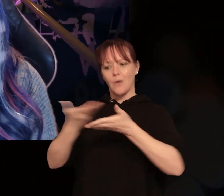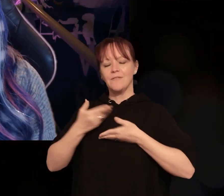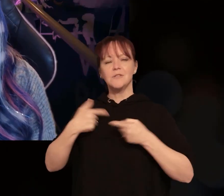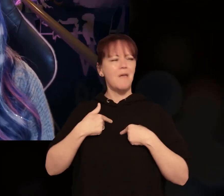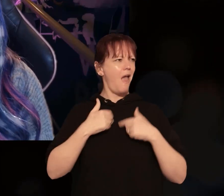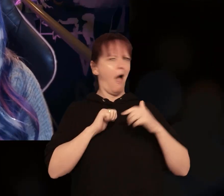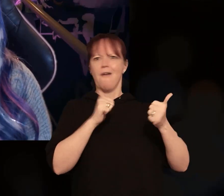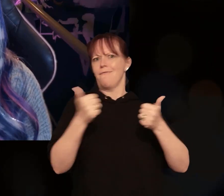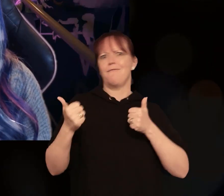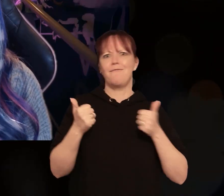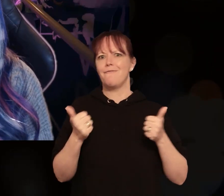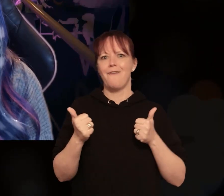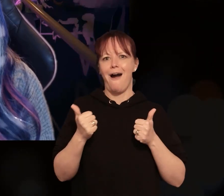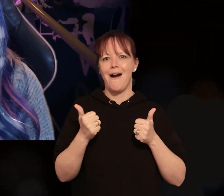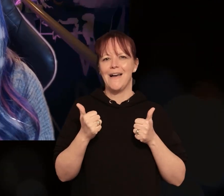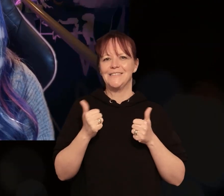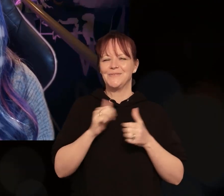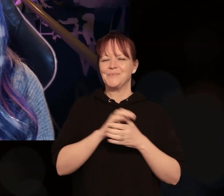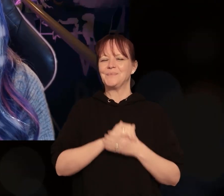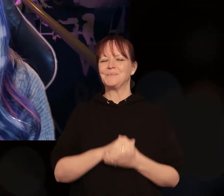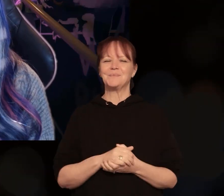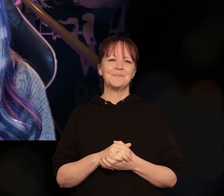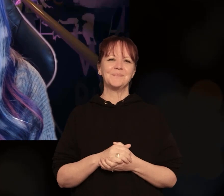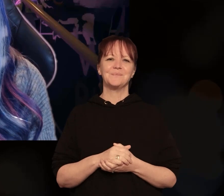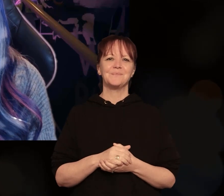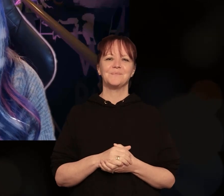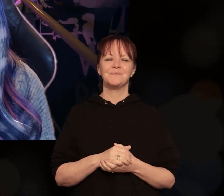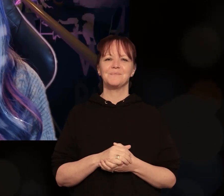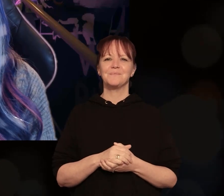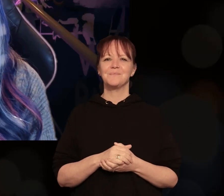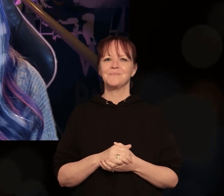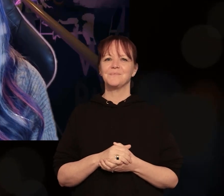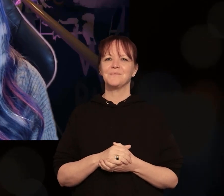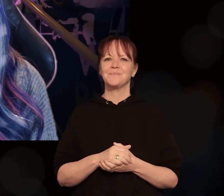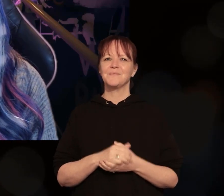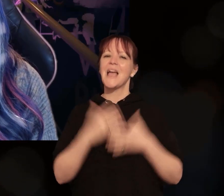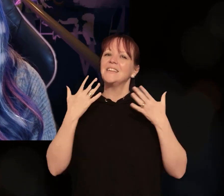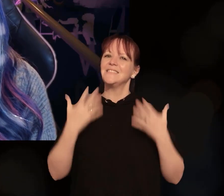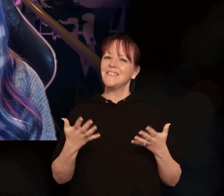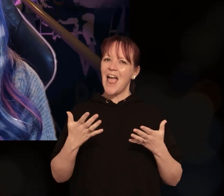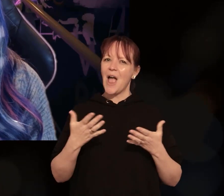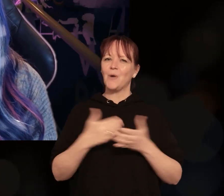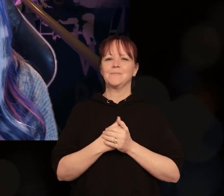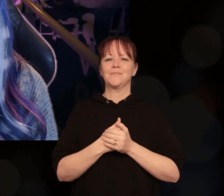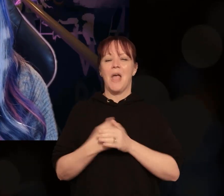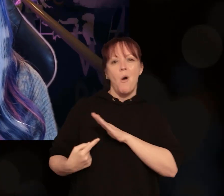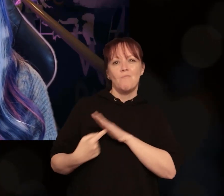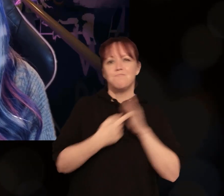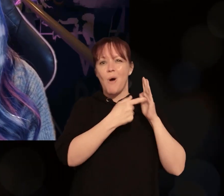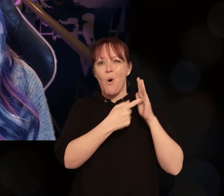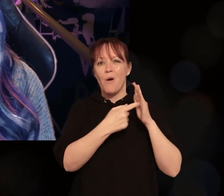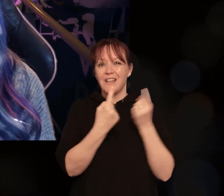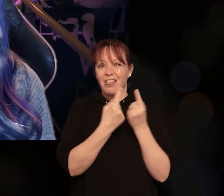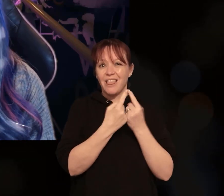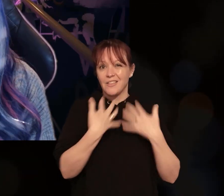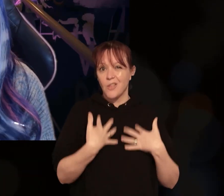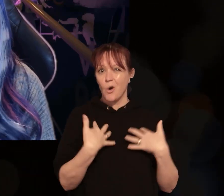Now of course, the biggest part of this conference and this award show are the people putting in the work and the winners.